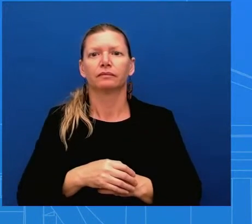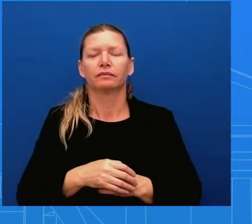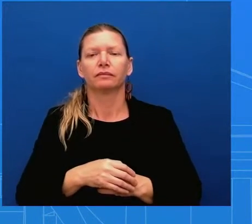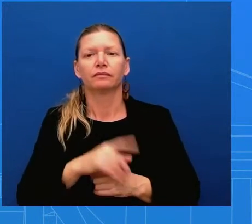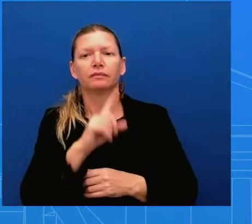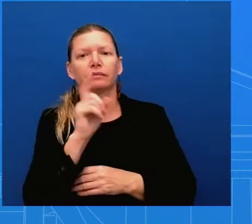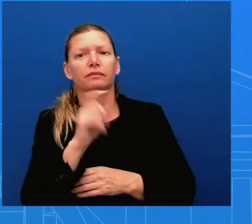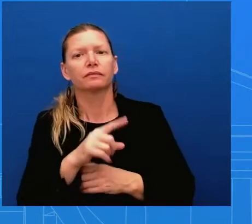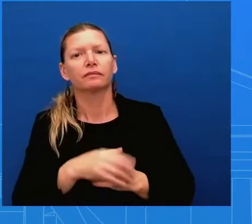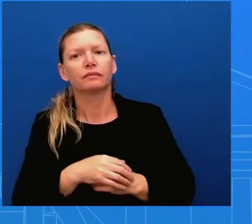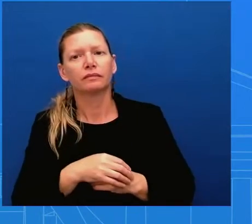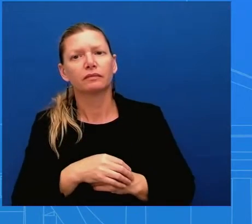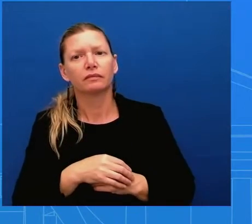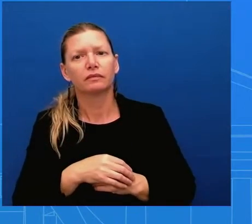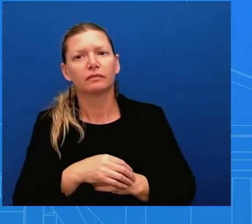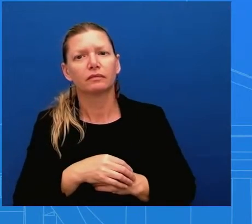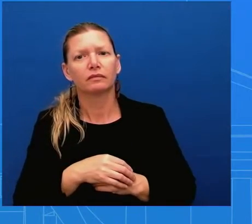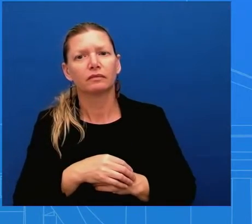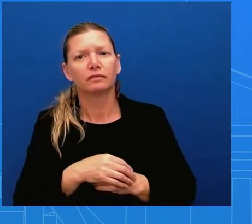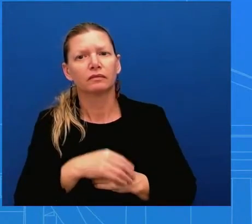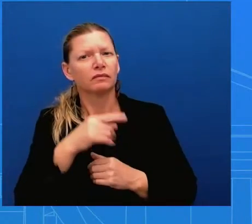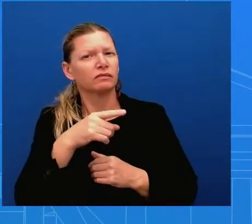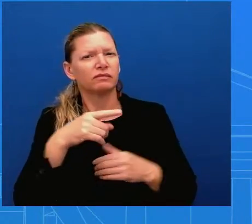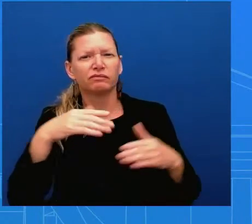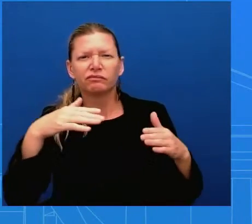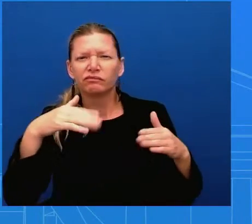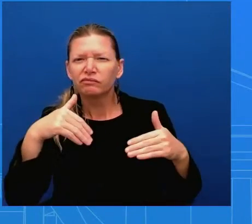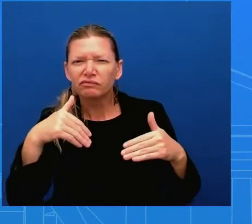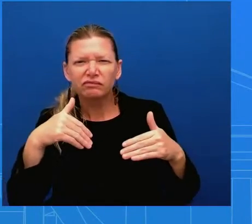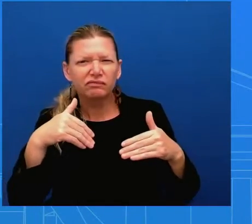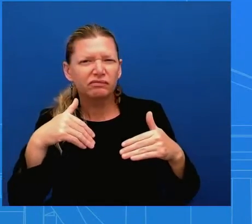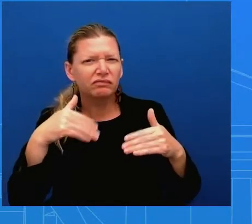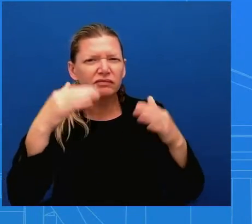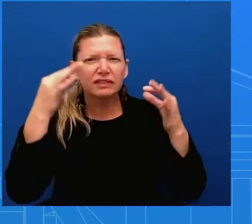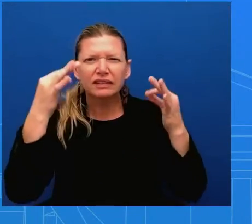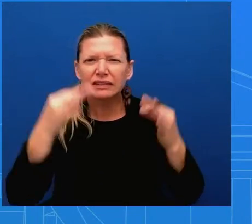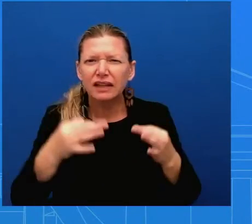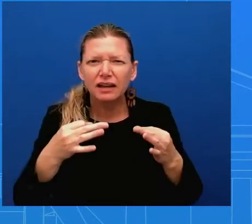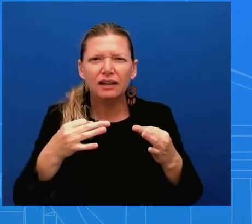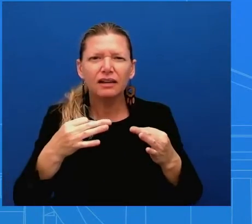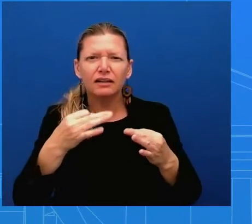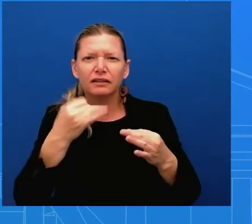but Israel is continuing to strike Rafah and they're continuing to order the evacuation of large numbers of civilians.